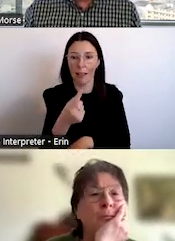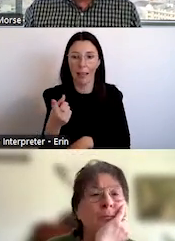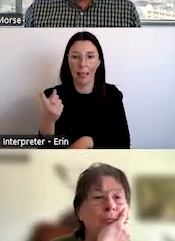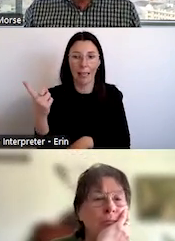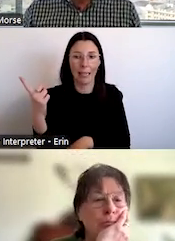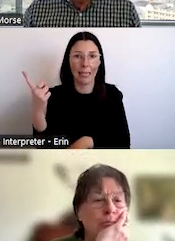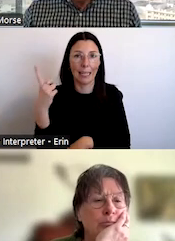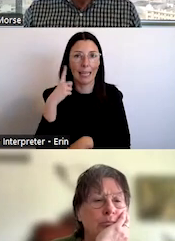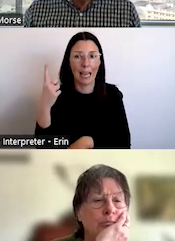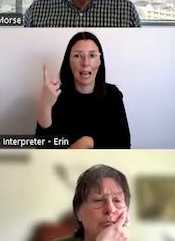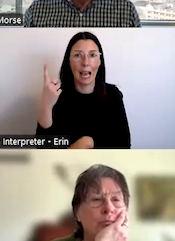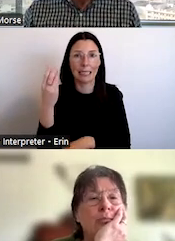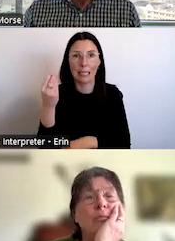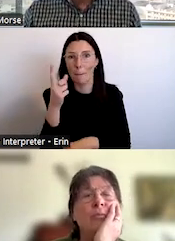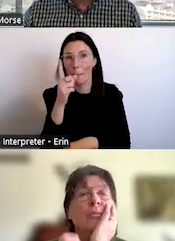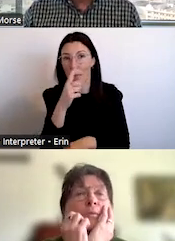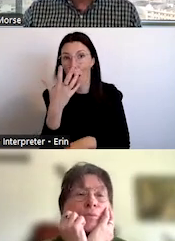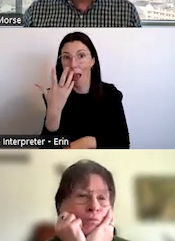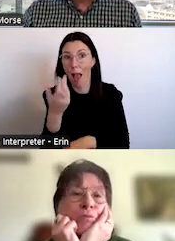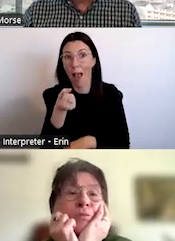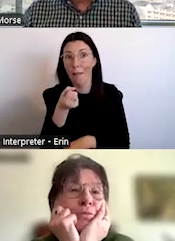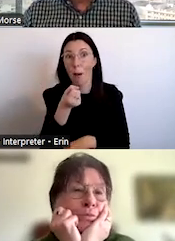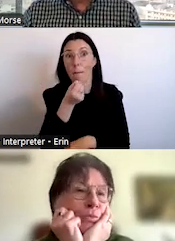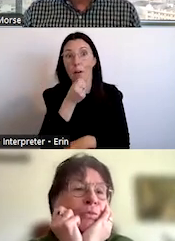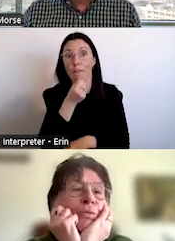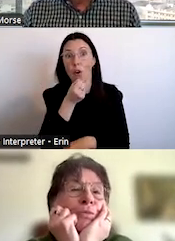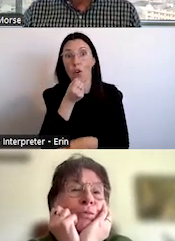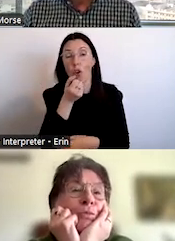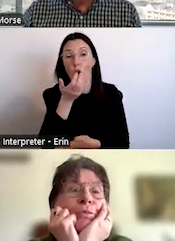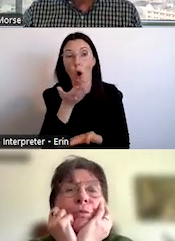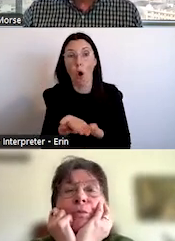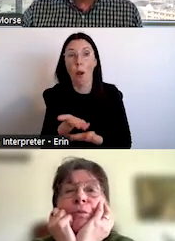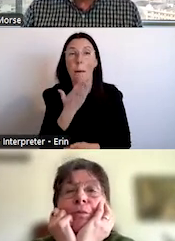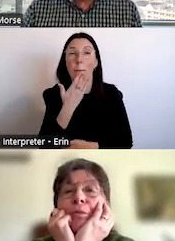sound on at the moment, so if we could turn that off, that would be great.